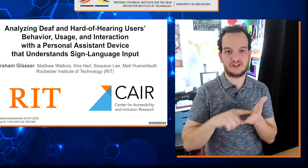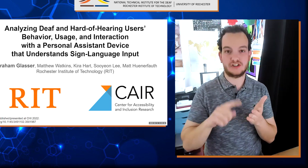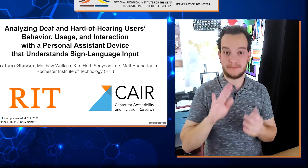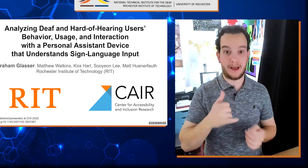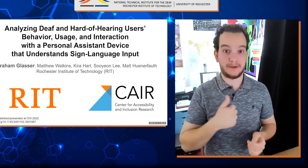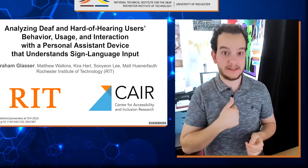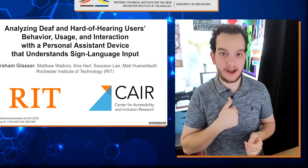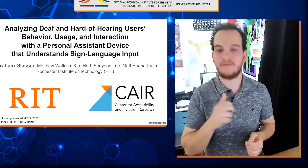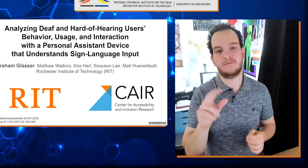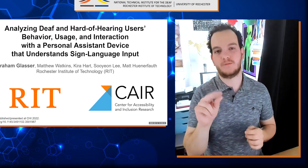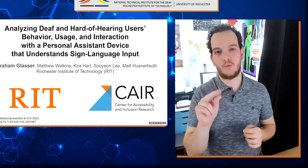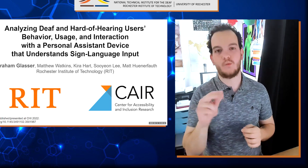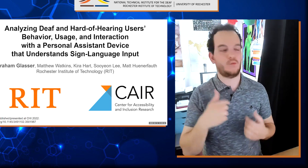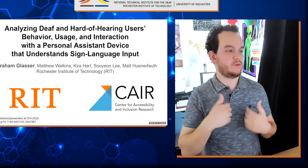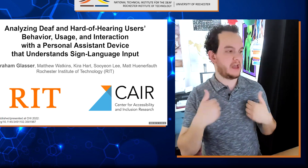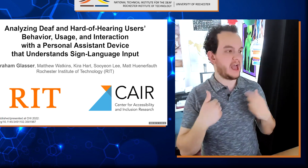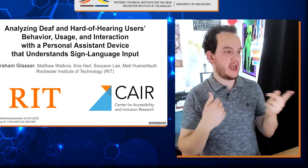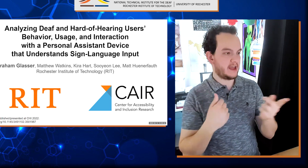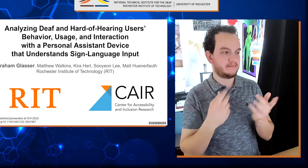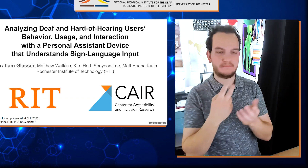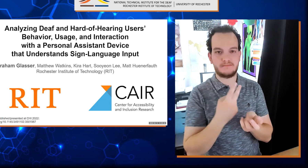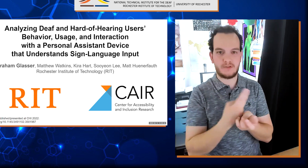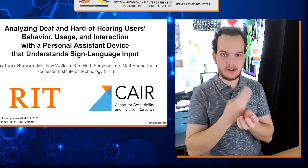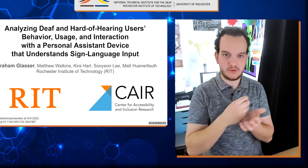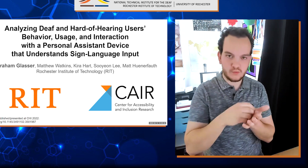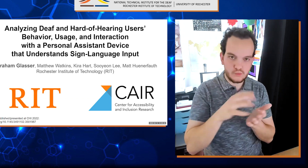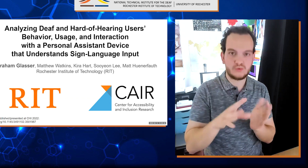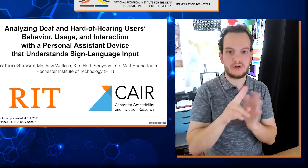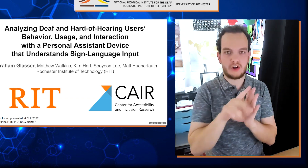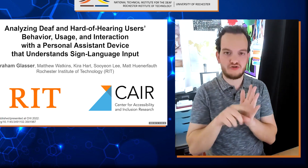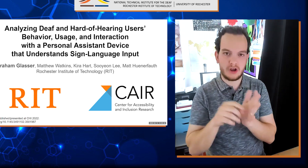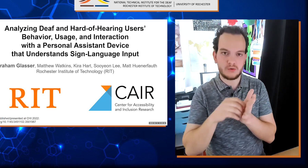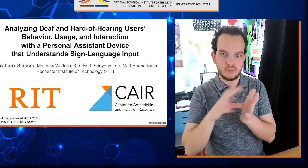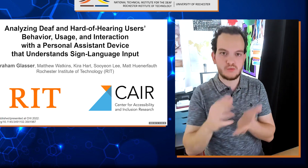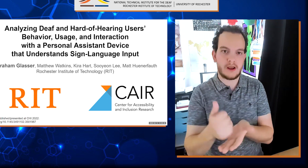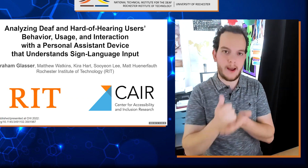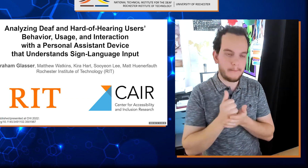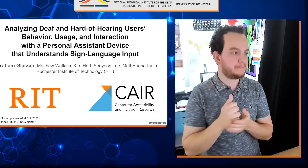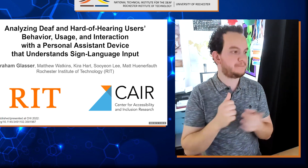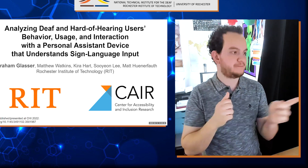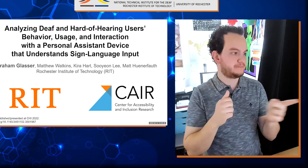I did not do this research alone. I had graduate and undergraduate students